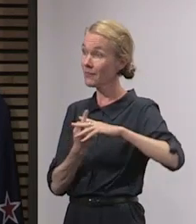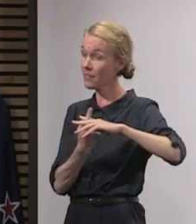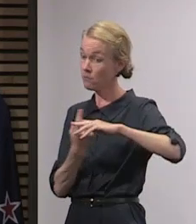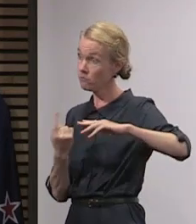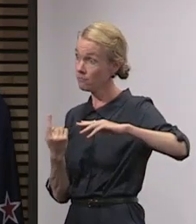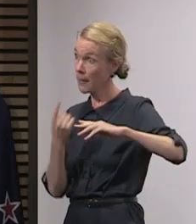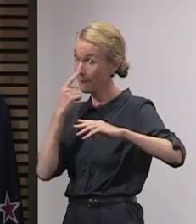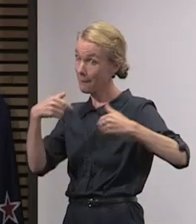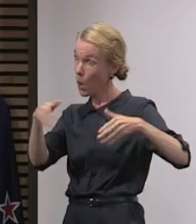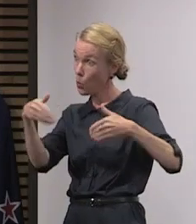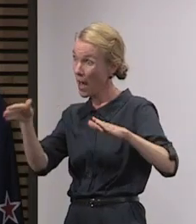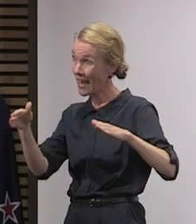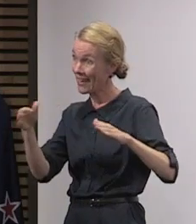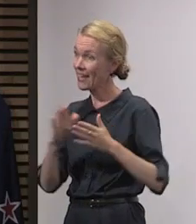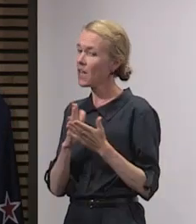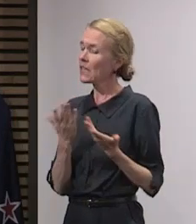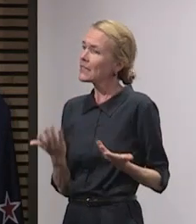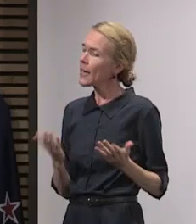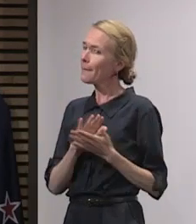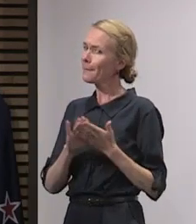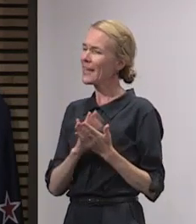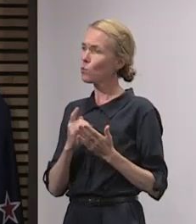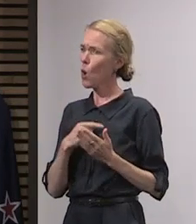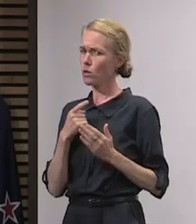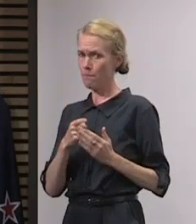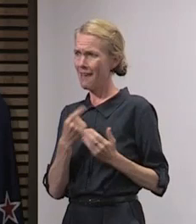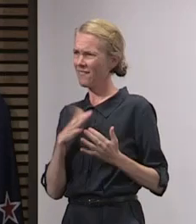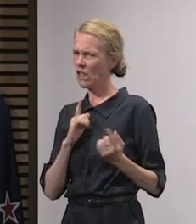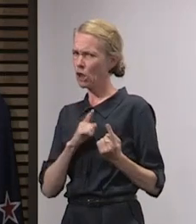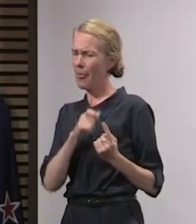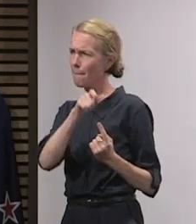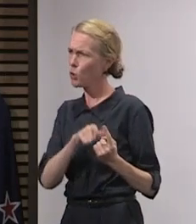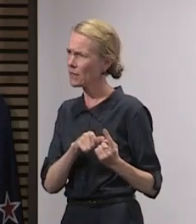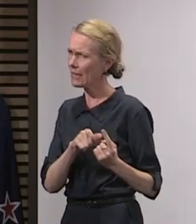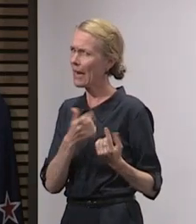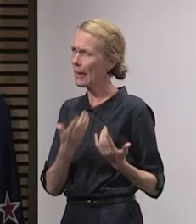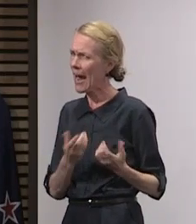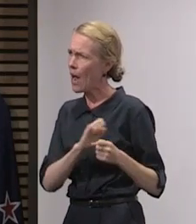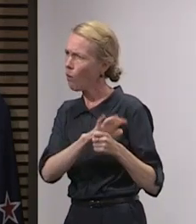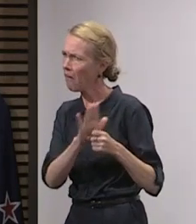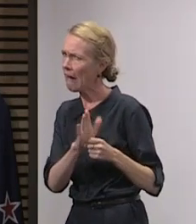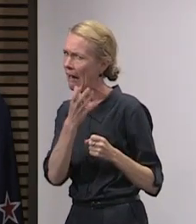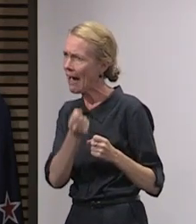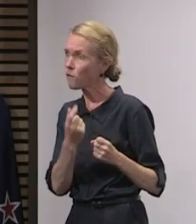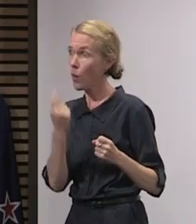this is people who are close contacts, whether they are already in New Zealand and